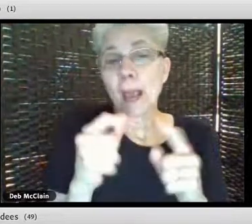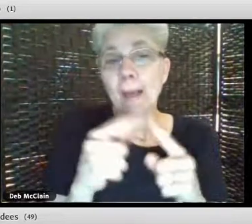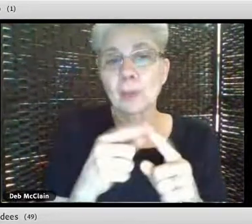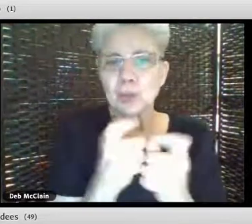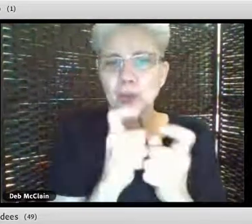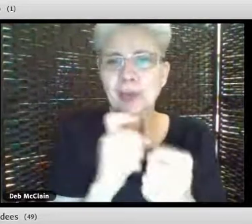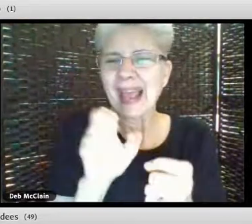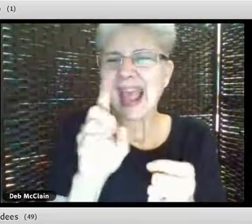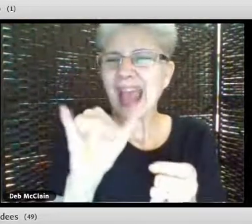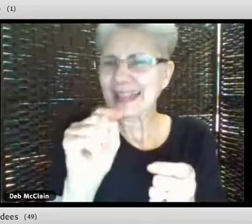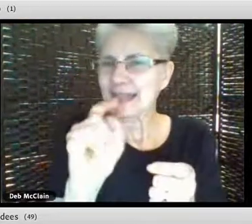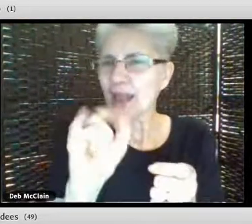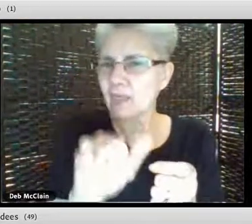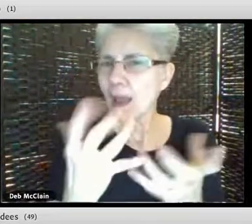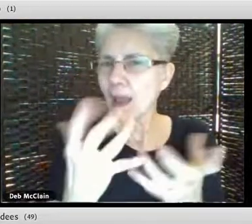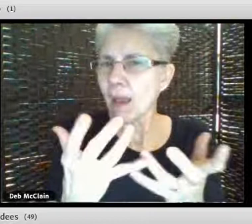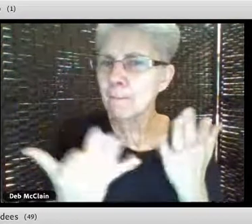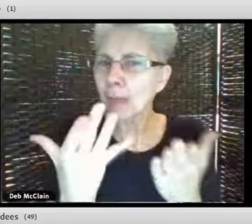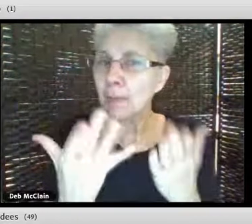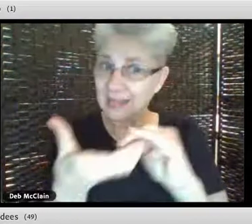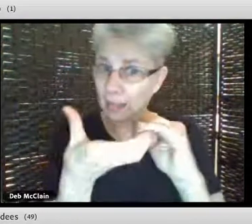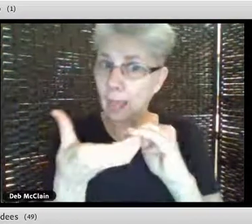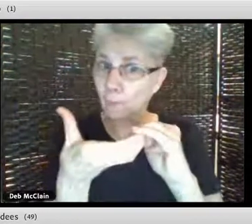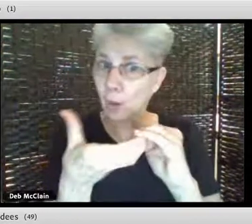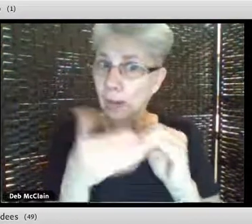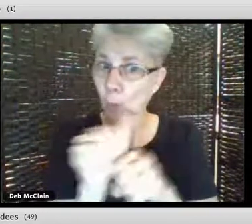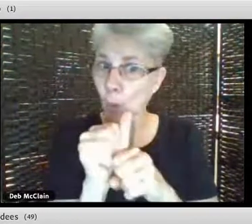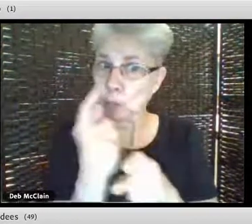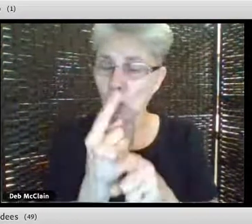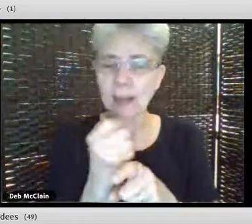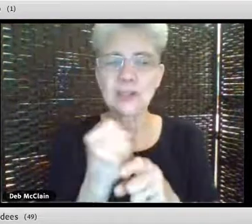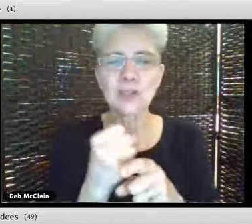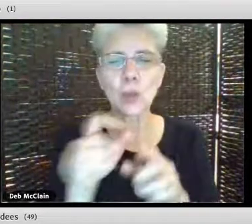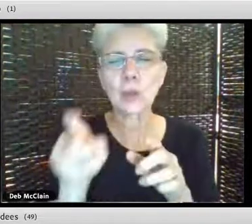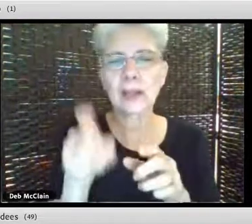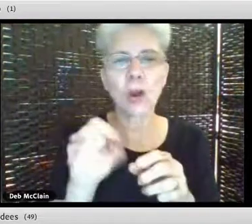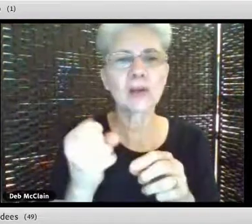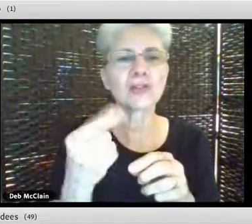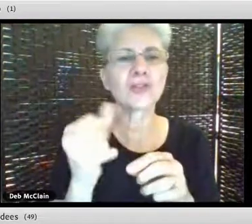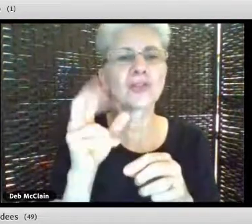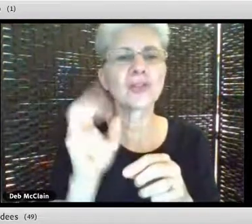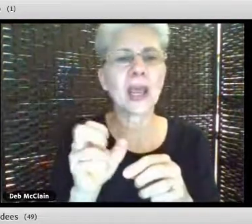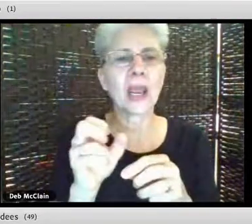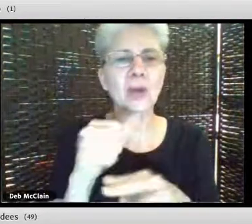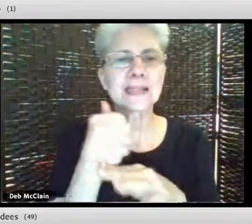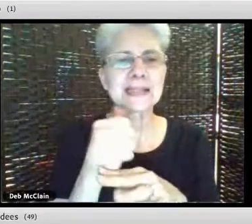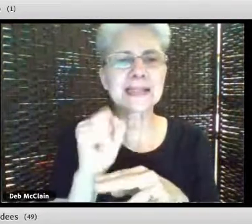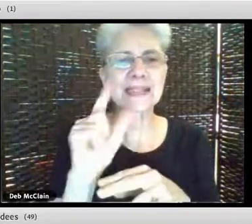That's kind of the part of collaborating, right? So if you click on sharing settings right here,